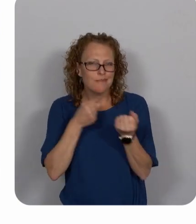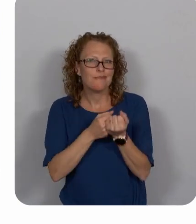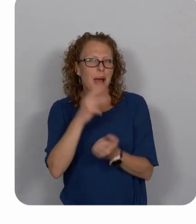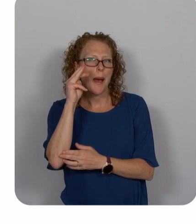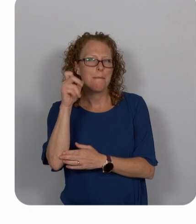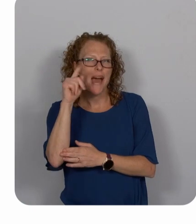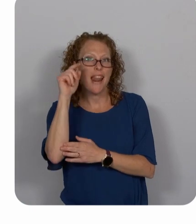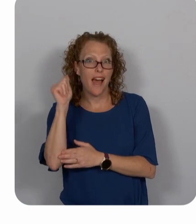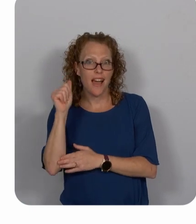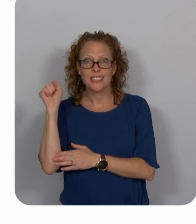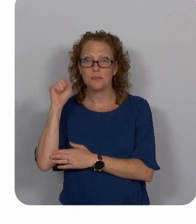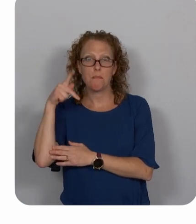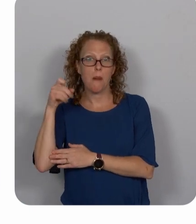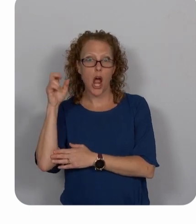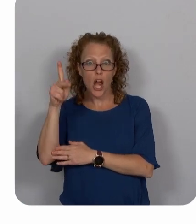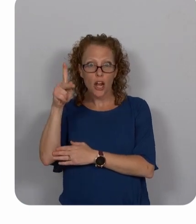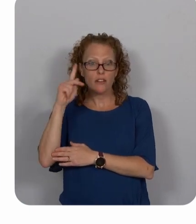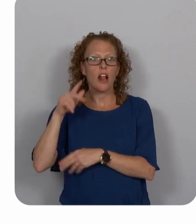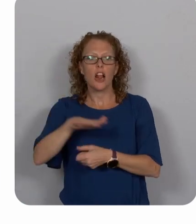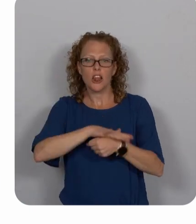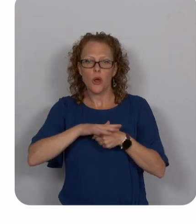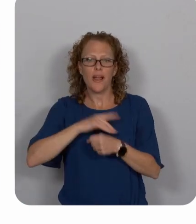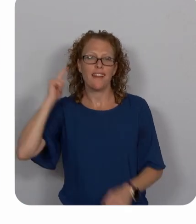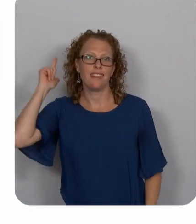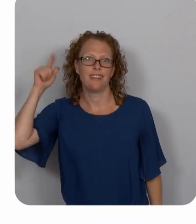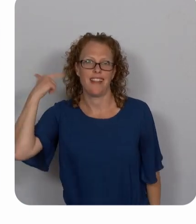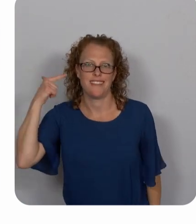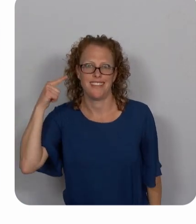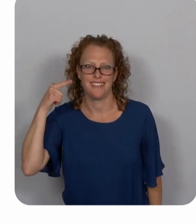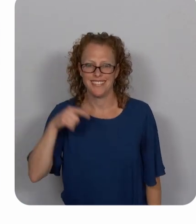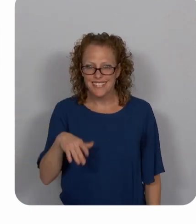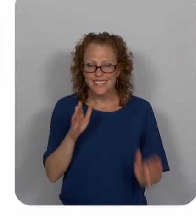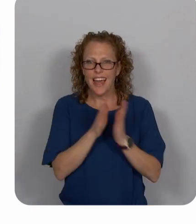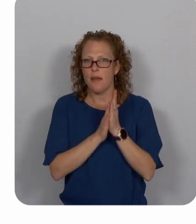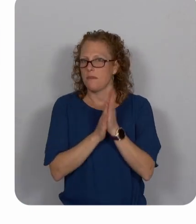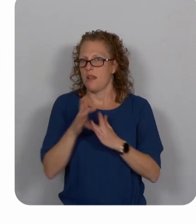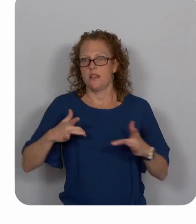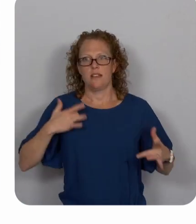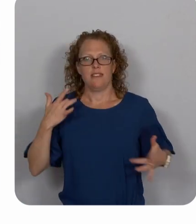We cannot wait to spend the next 20 minutes with you to introduce to you